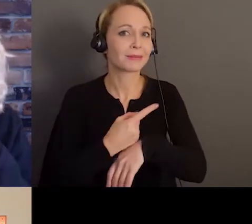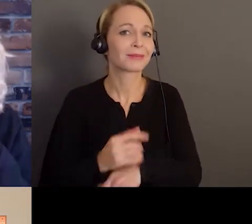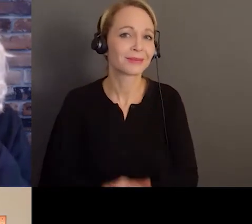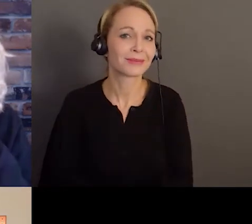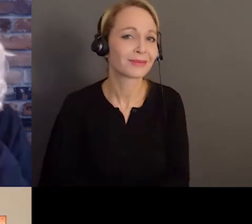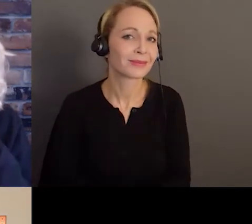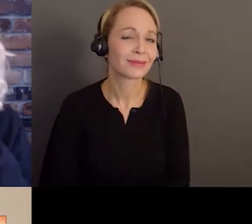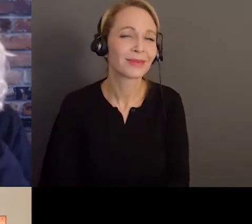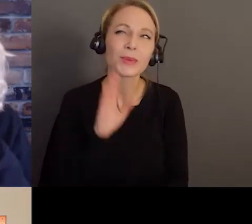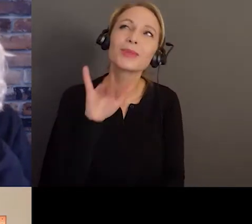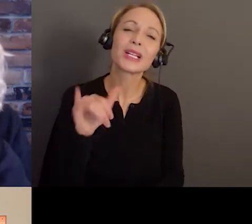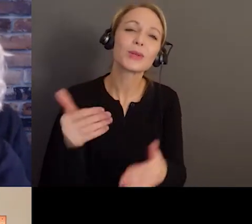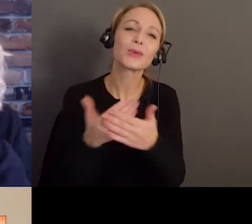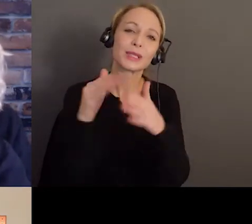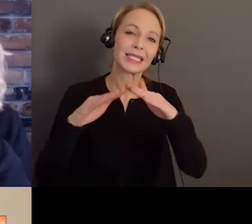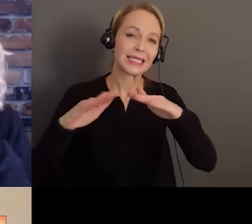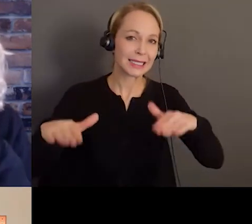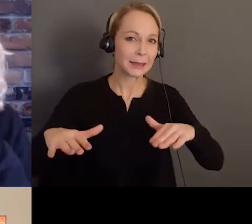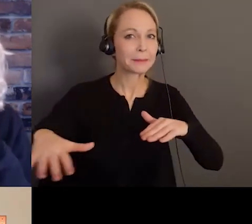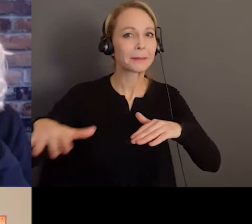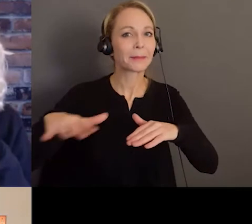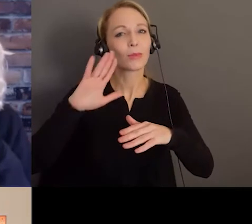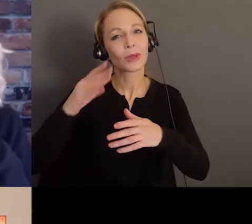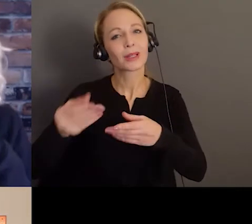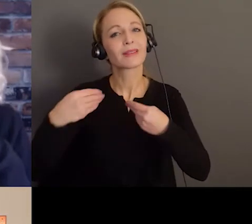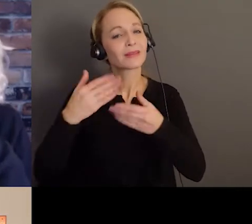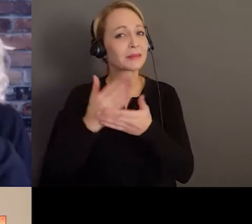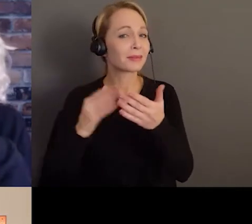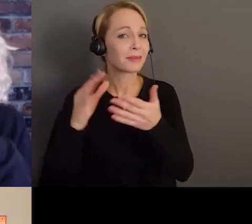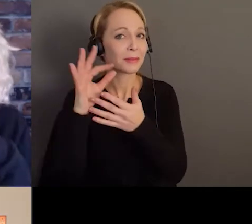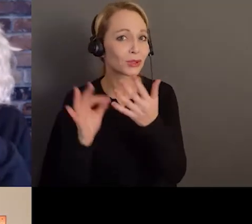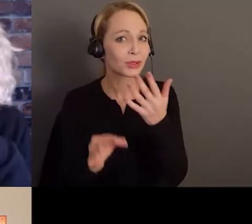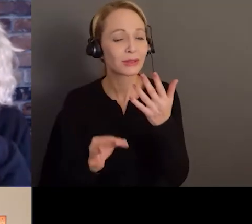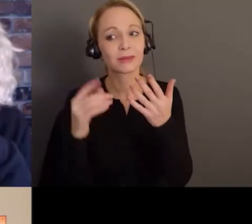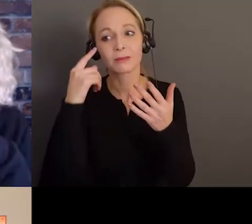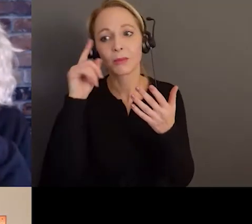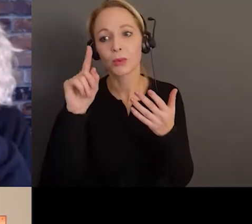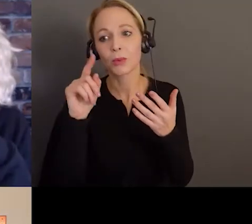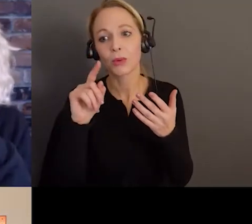THIS NEW SYSTEM DOES GIVE US OPTIONS FOR GOING FURTHER